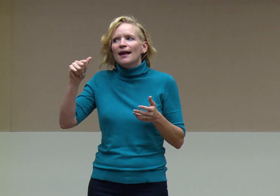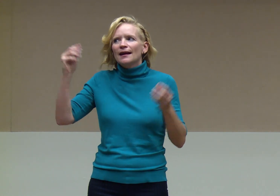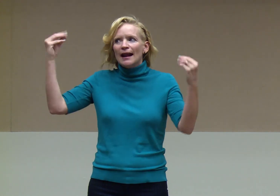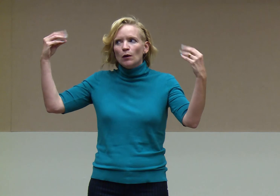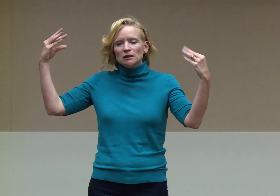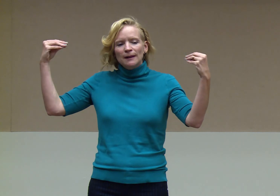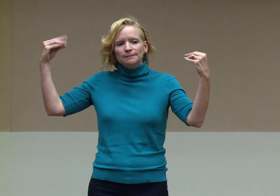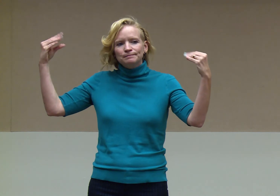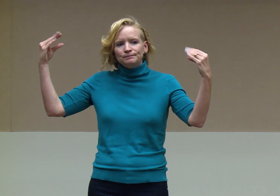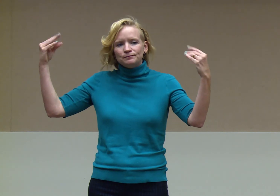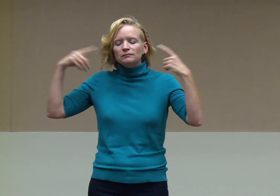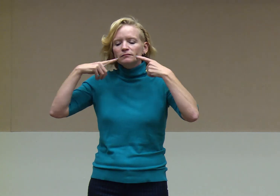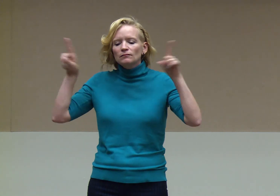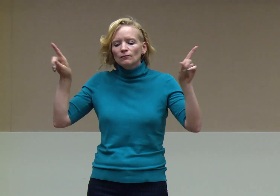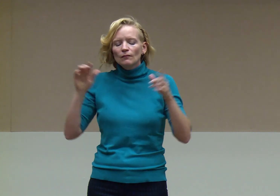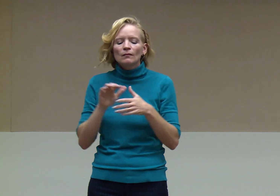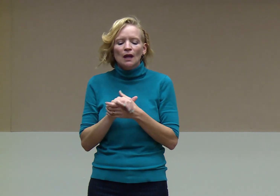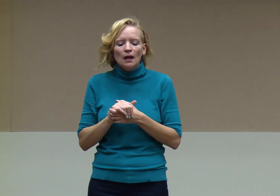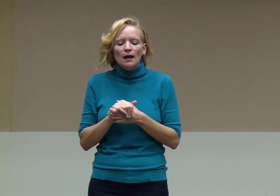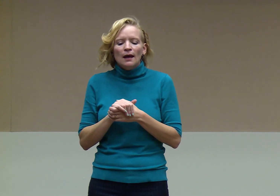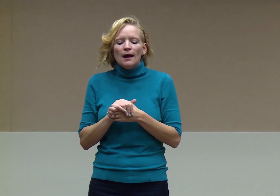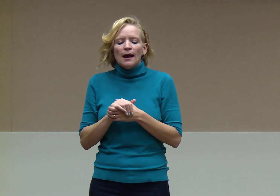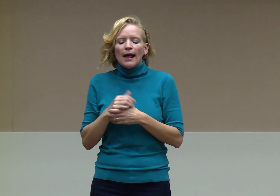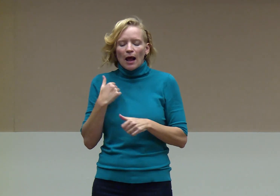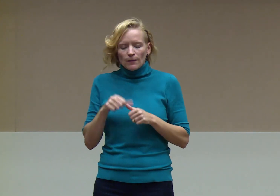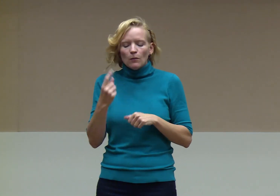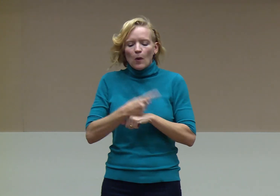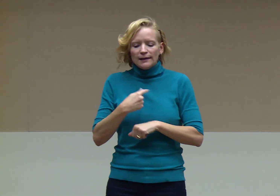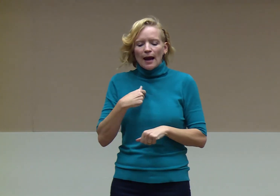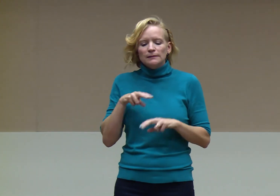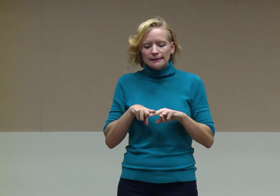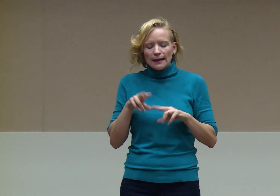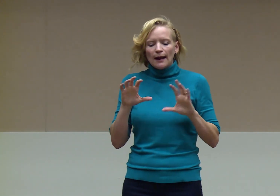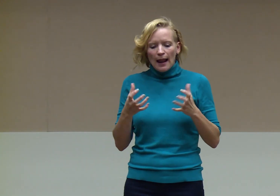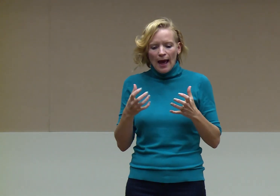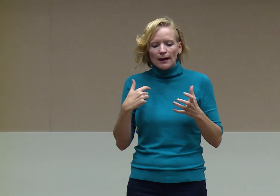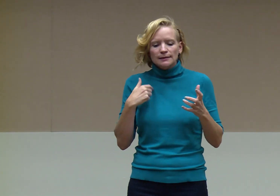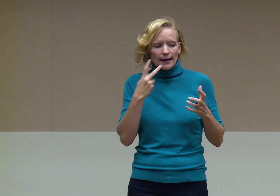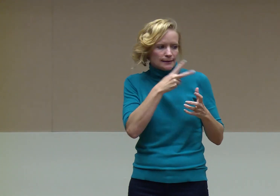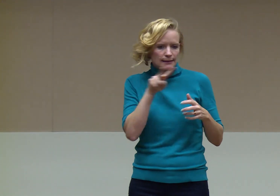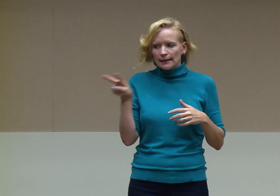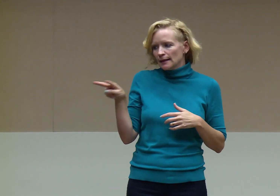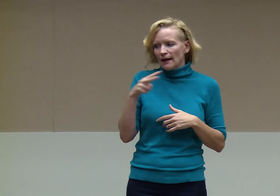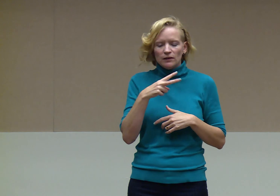you know, the PA every day would do the morning announcements, and I can remember clearly one day we were in class